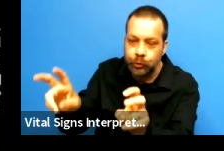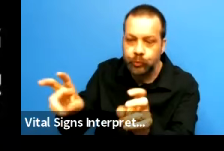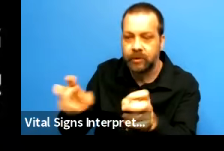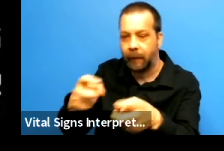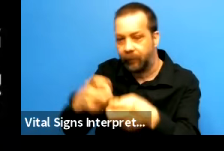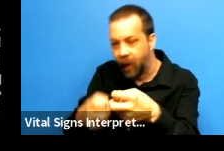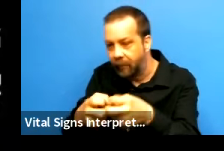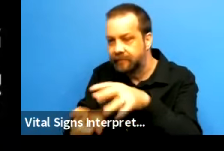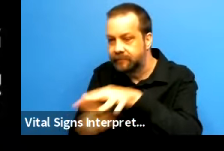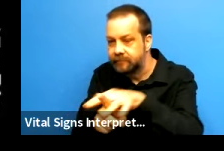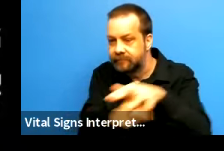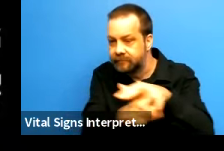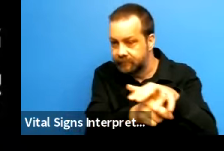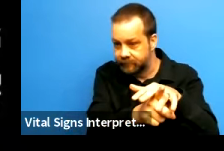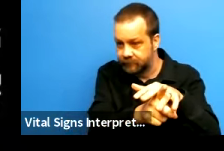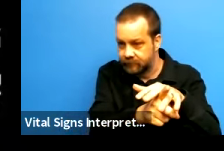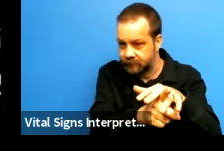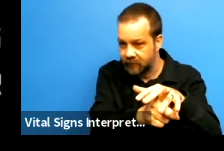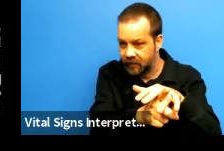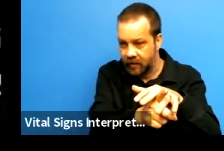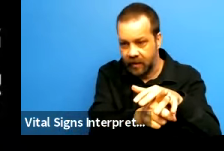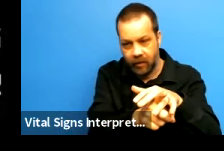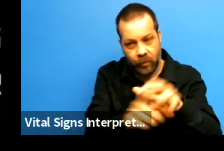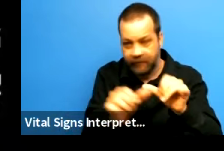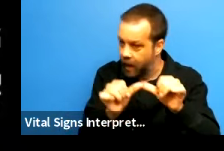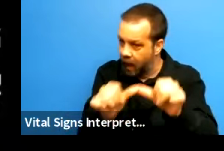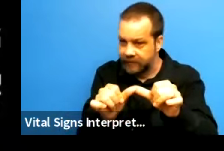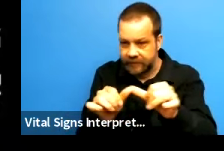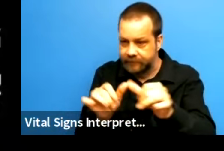We have had constant contact at Georgia Tech